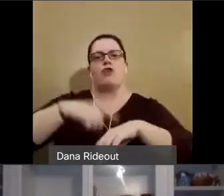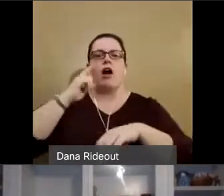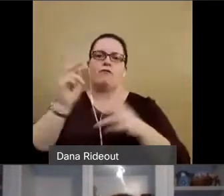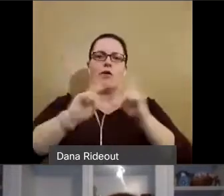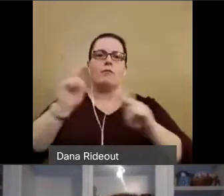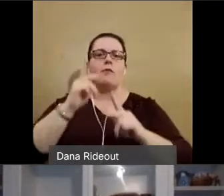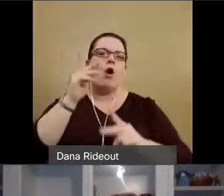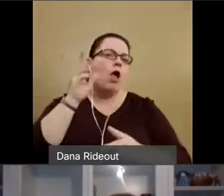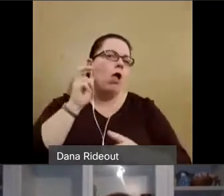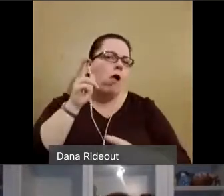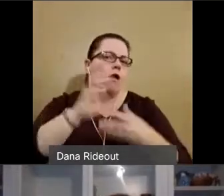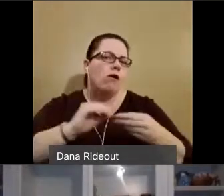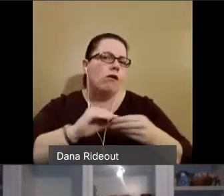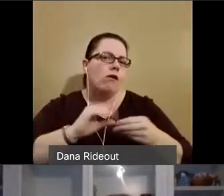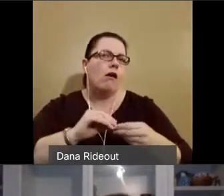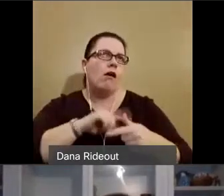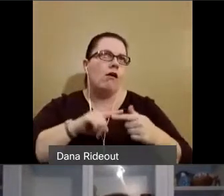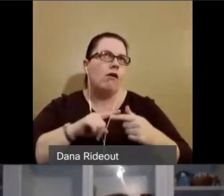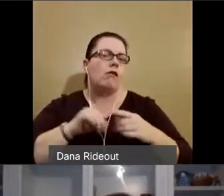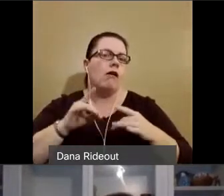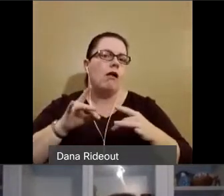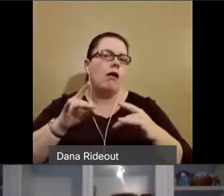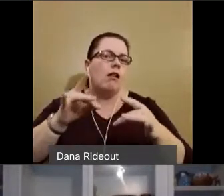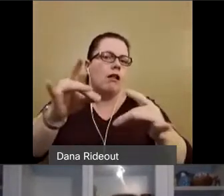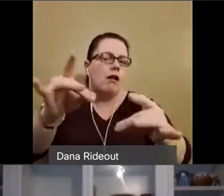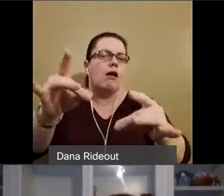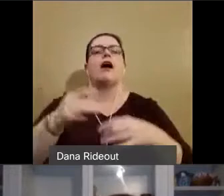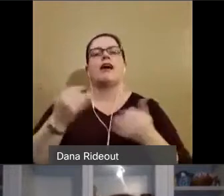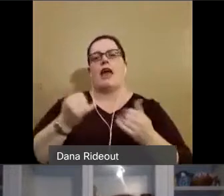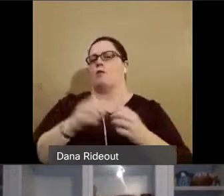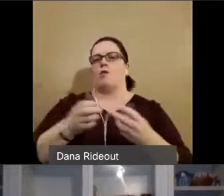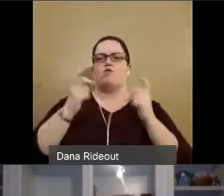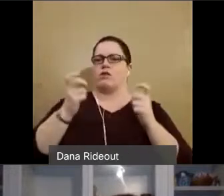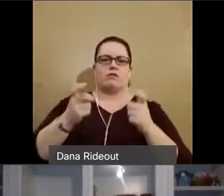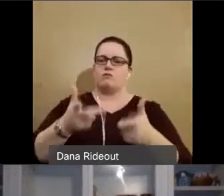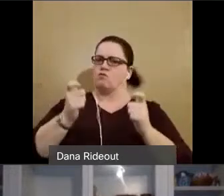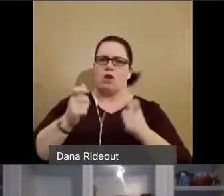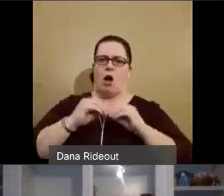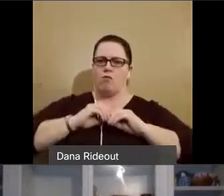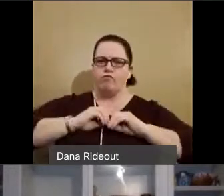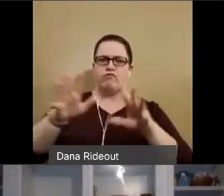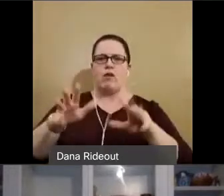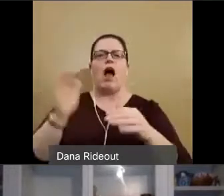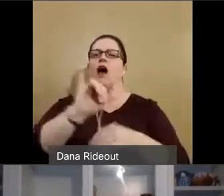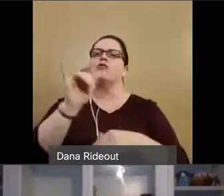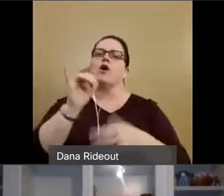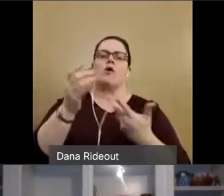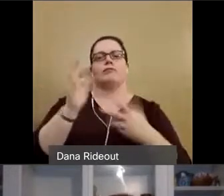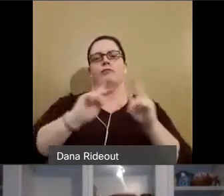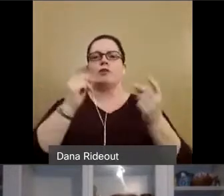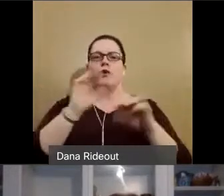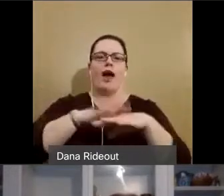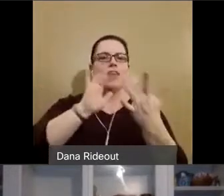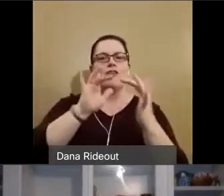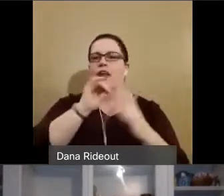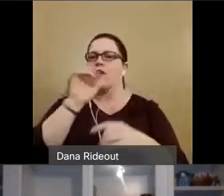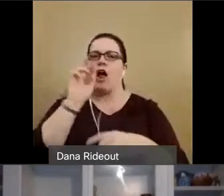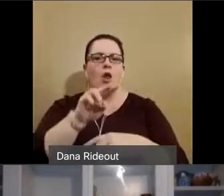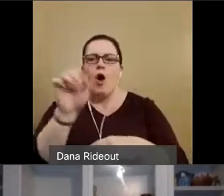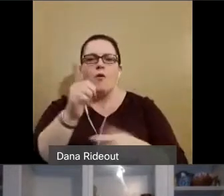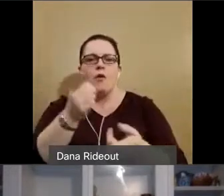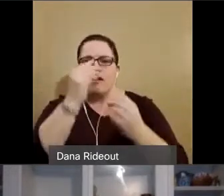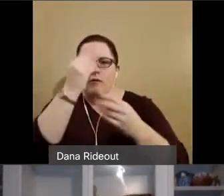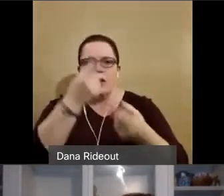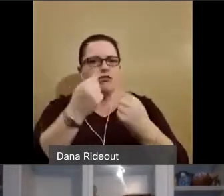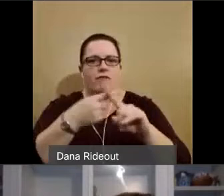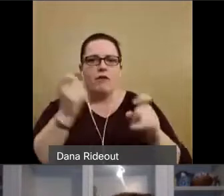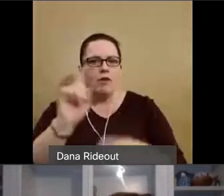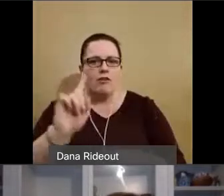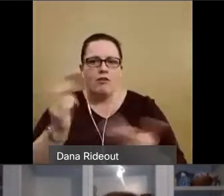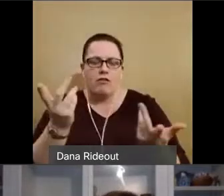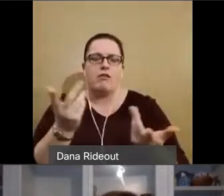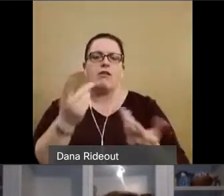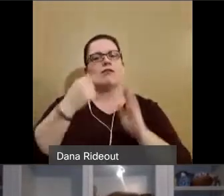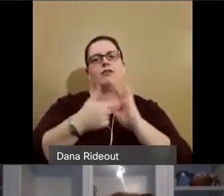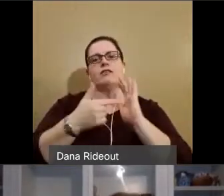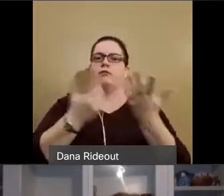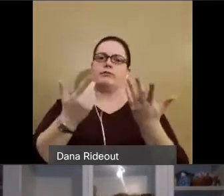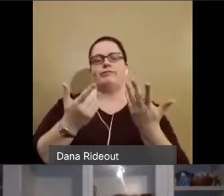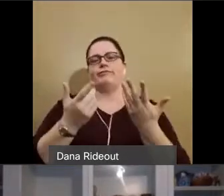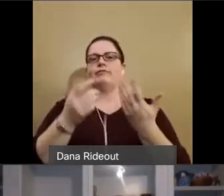The real issue is how fast things are getting around, and also that we have people not looking at the sources that they're getting their information from, especially on social media. So, the big thing I want to to talk about today is.